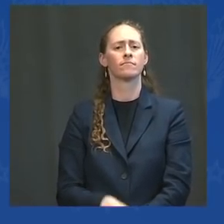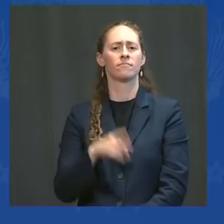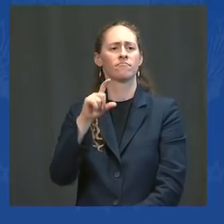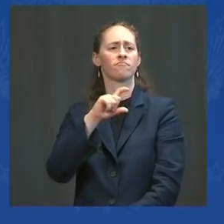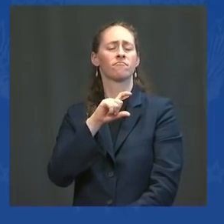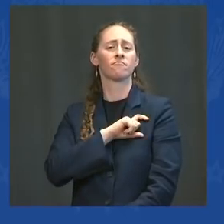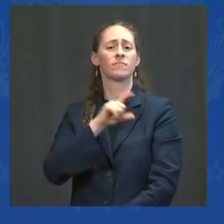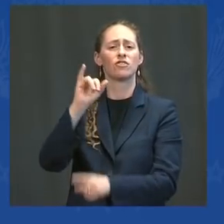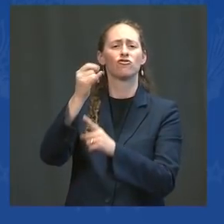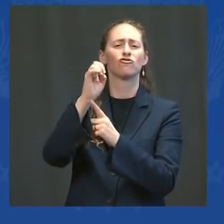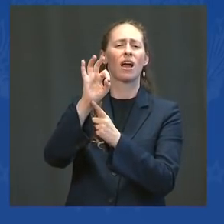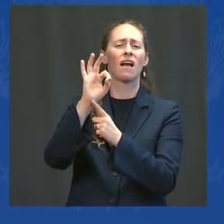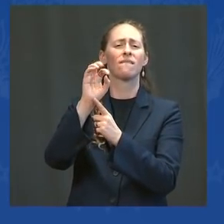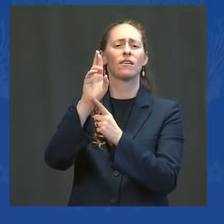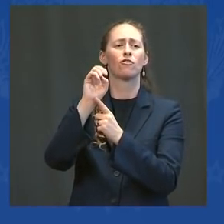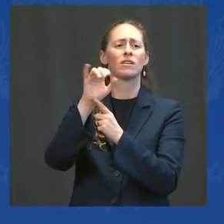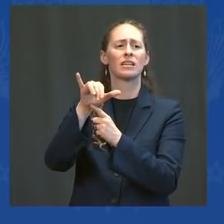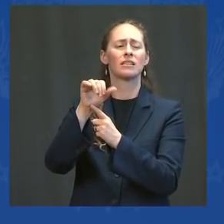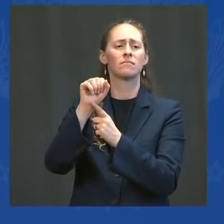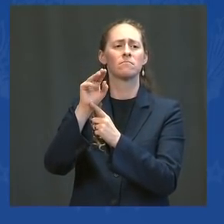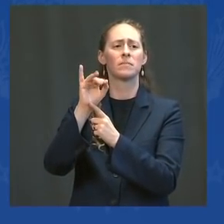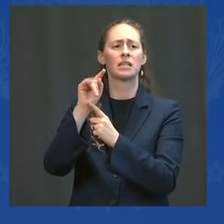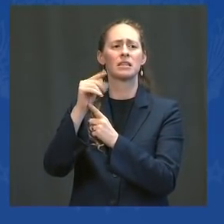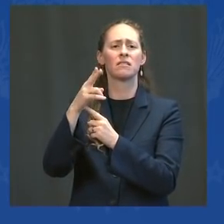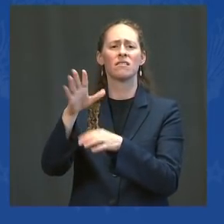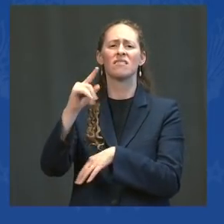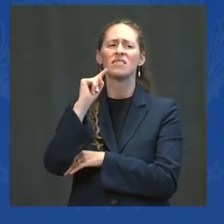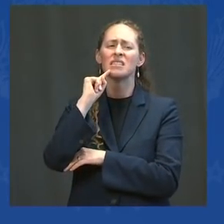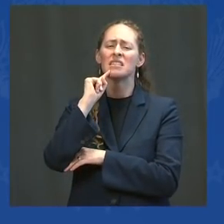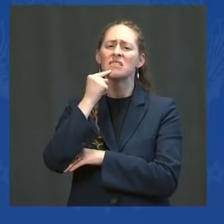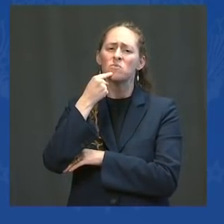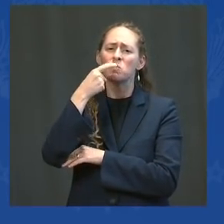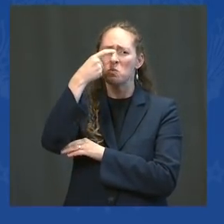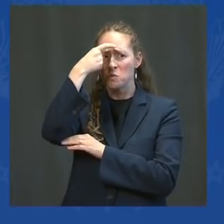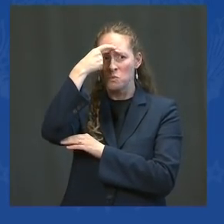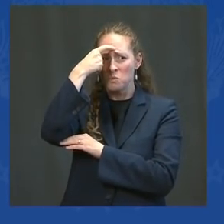for anyone still struggling, please know there is help available.